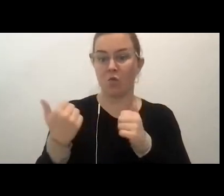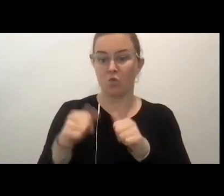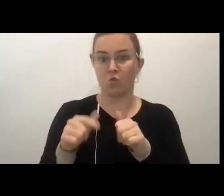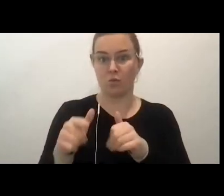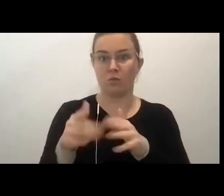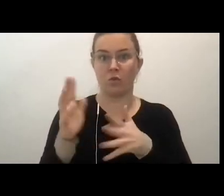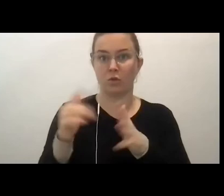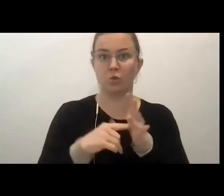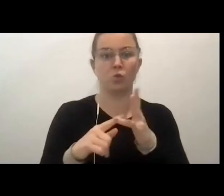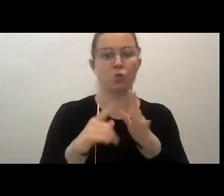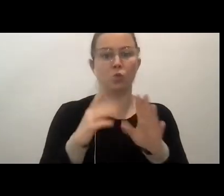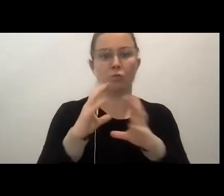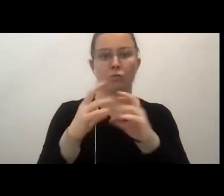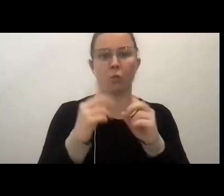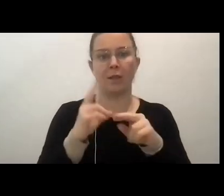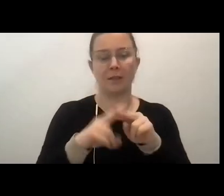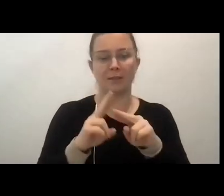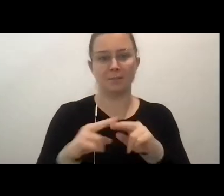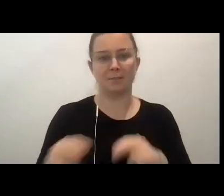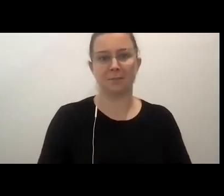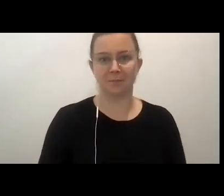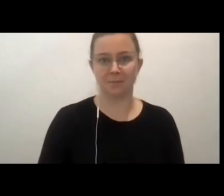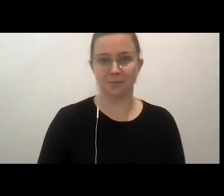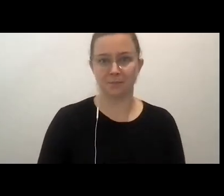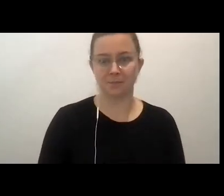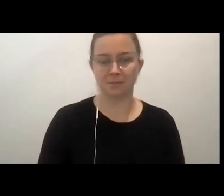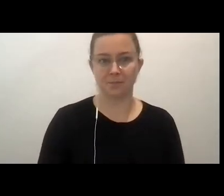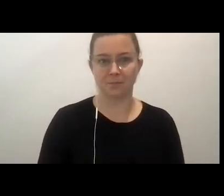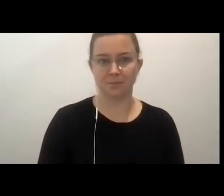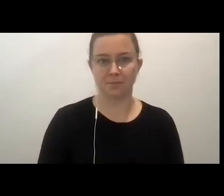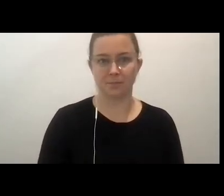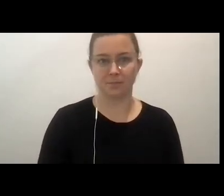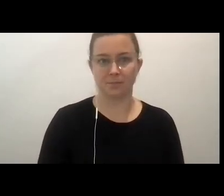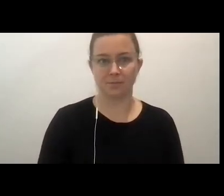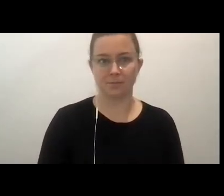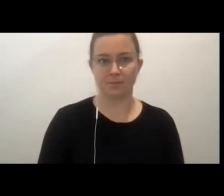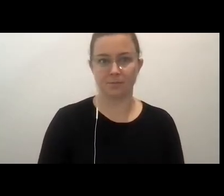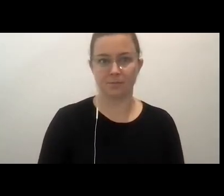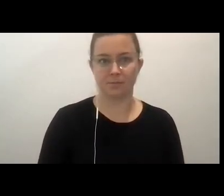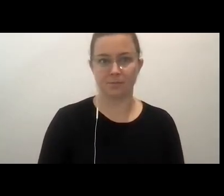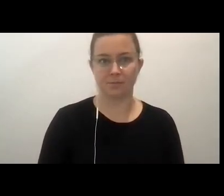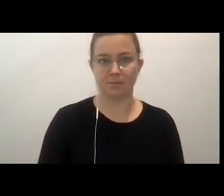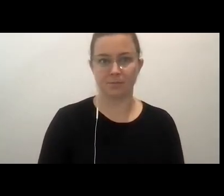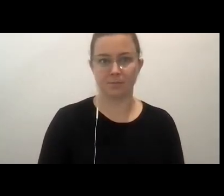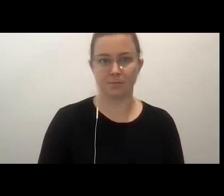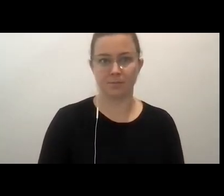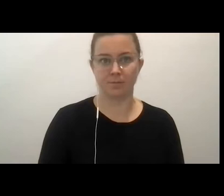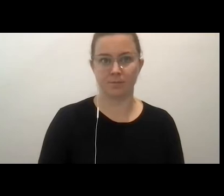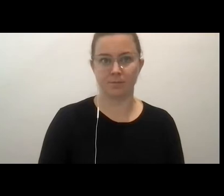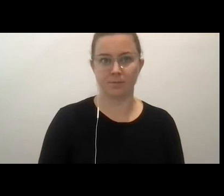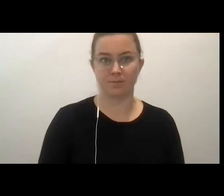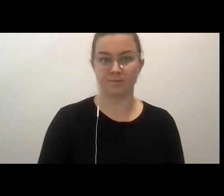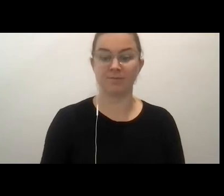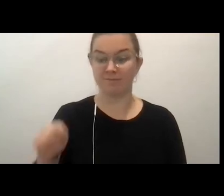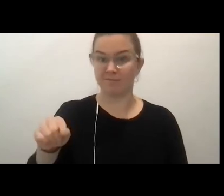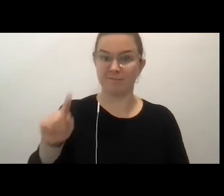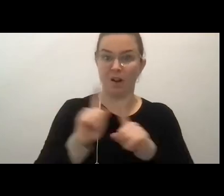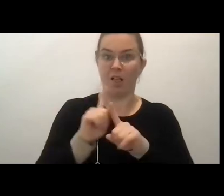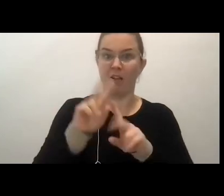It is like a voice, only we use our hands to